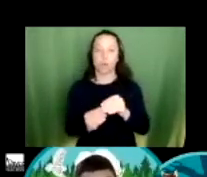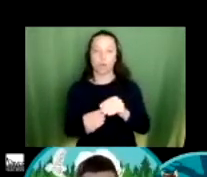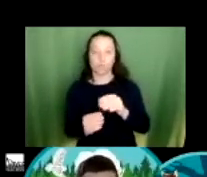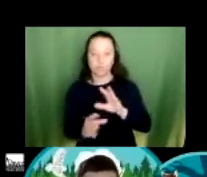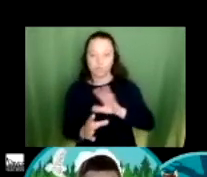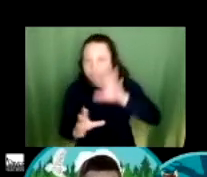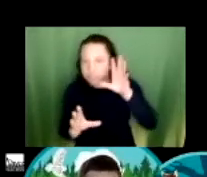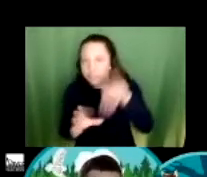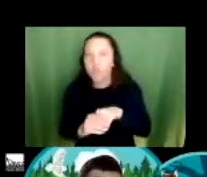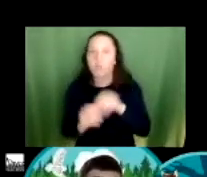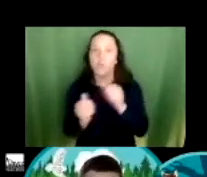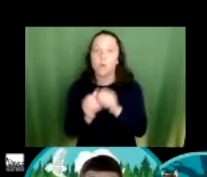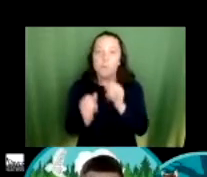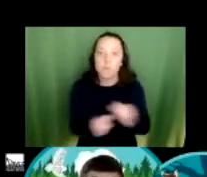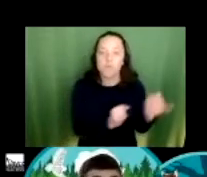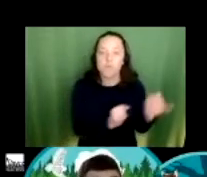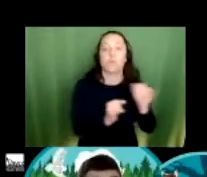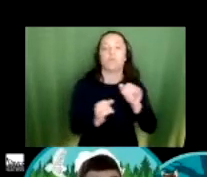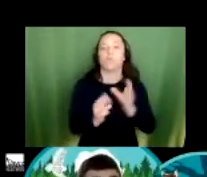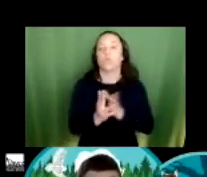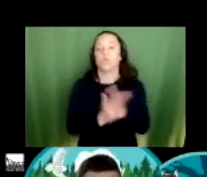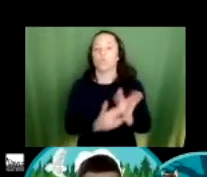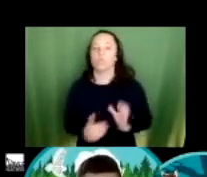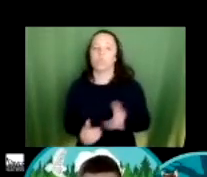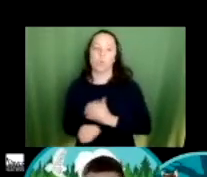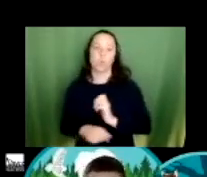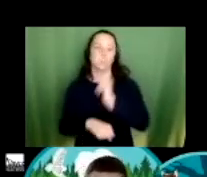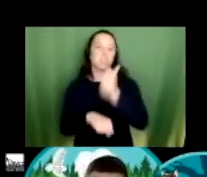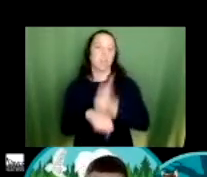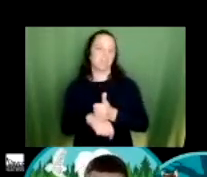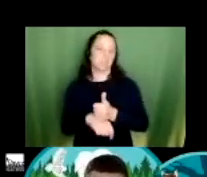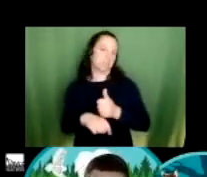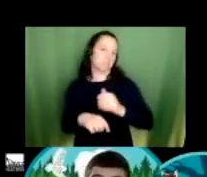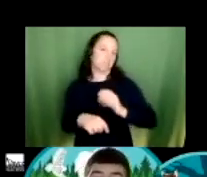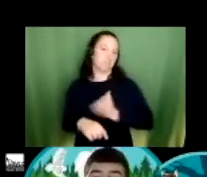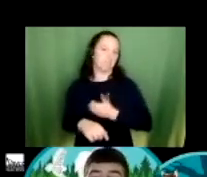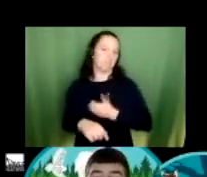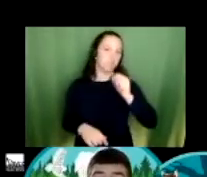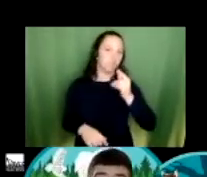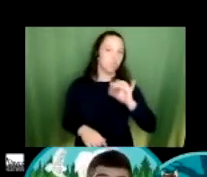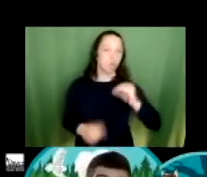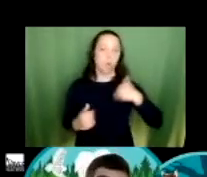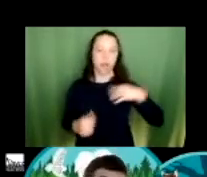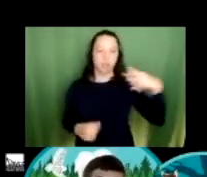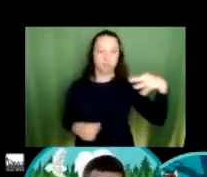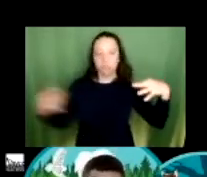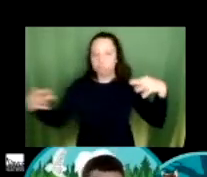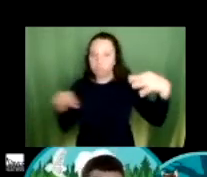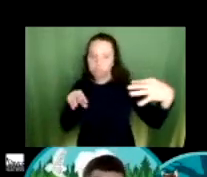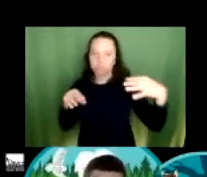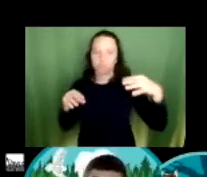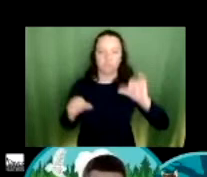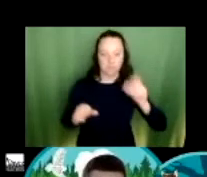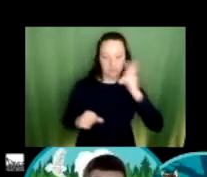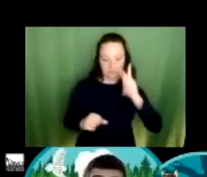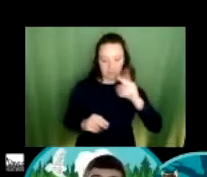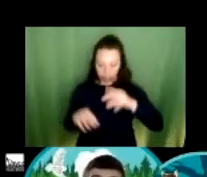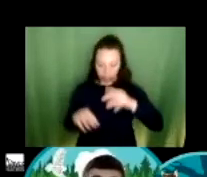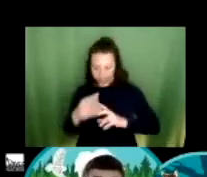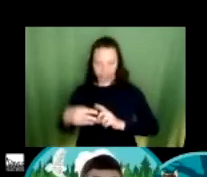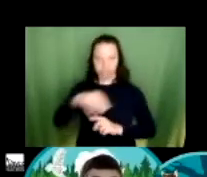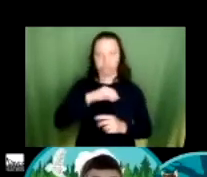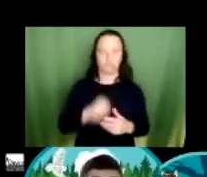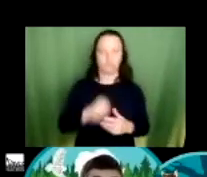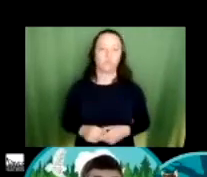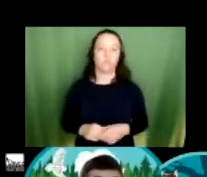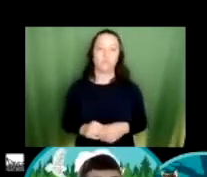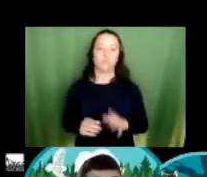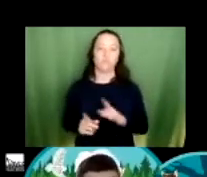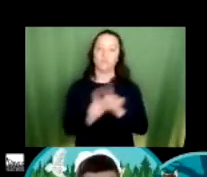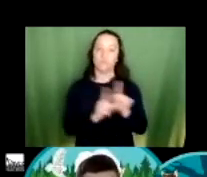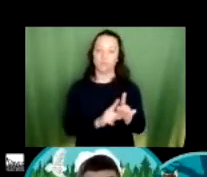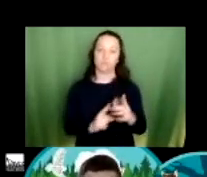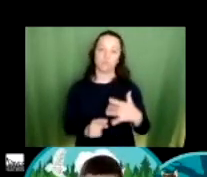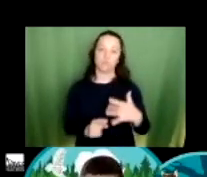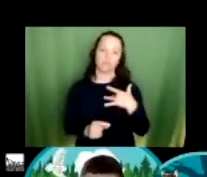through our set up in our studio. Additionally, we've presented our keeper talks to live